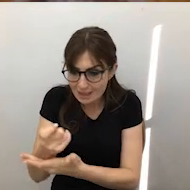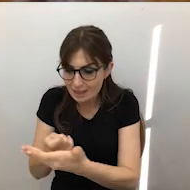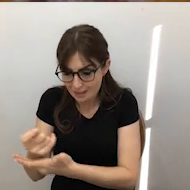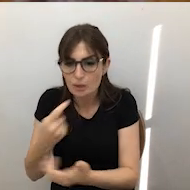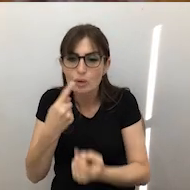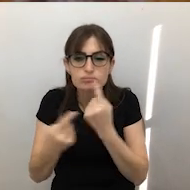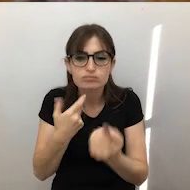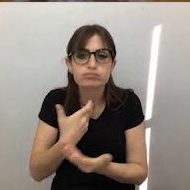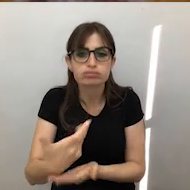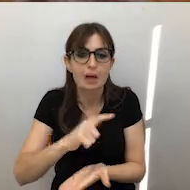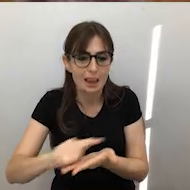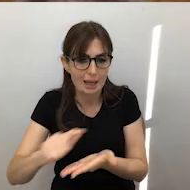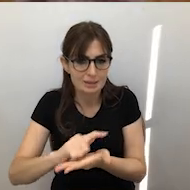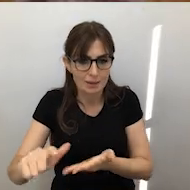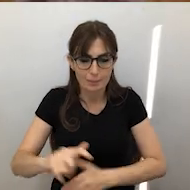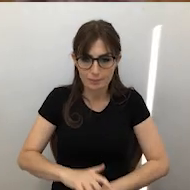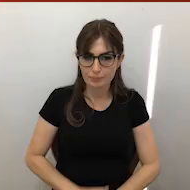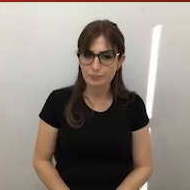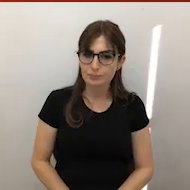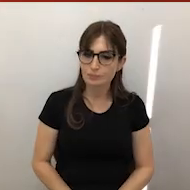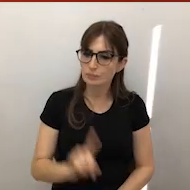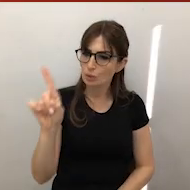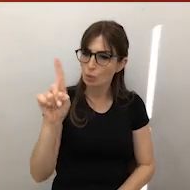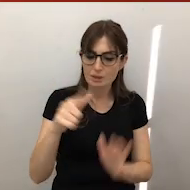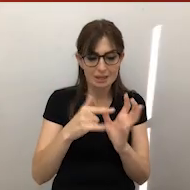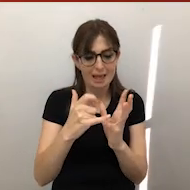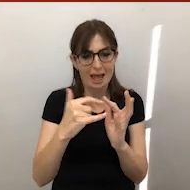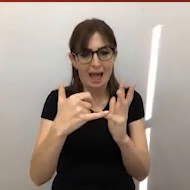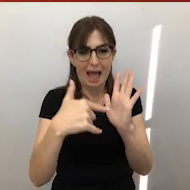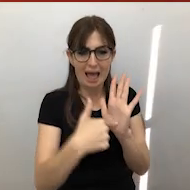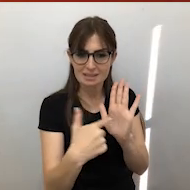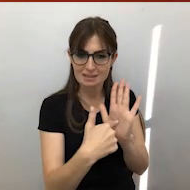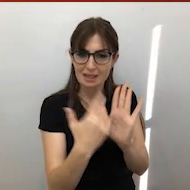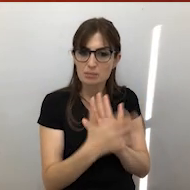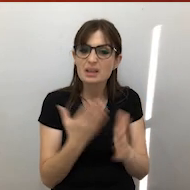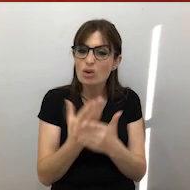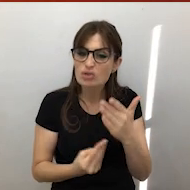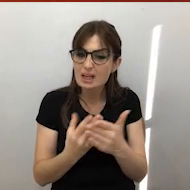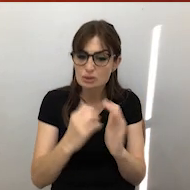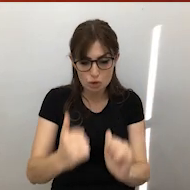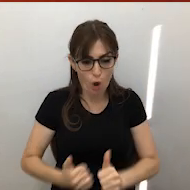and we will discuss this further during the session. What is an asset? An asset is a resource that is owned